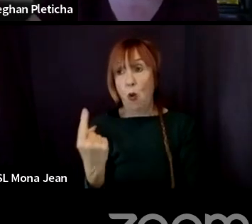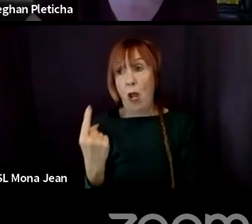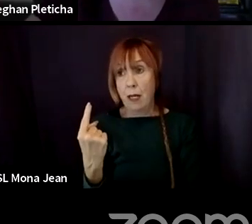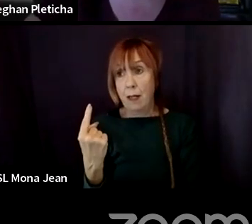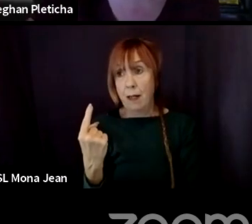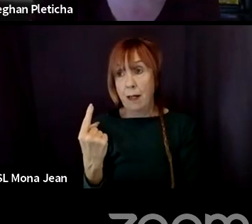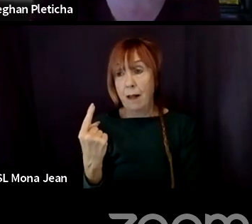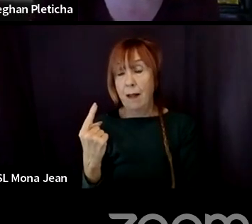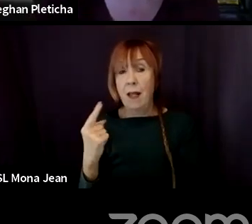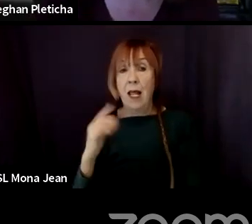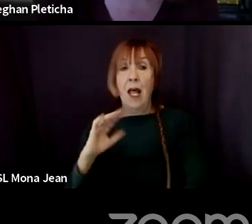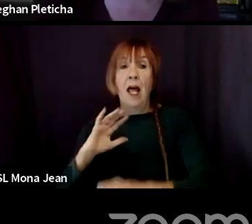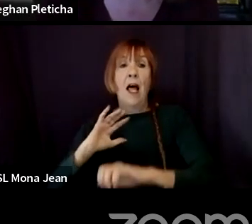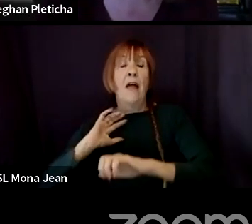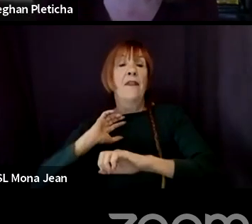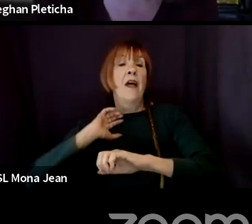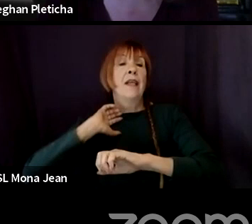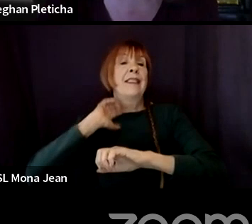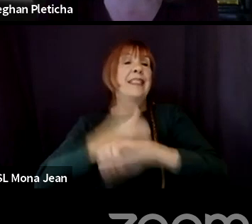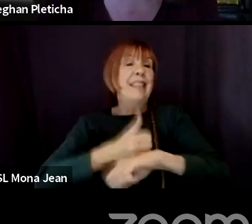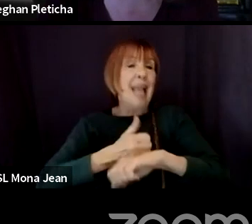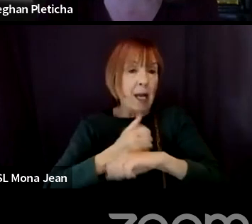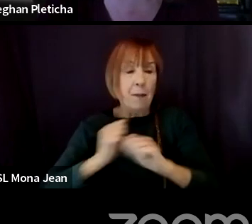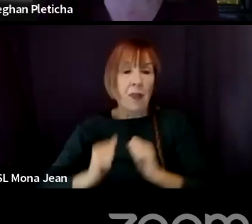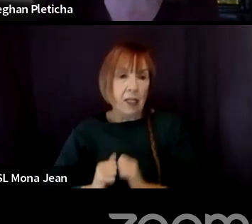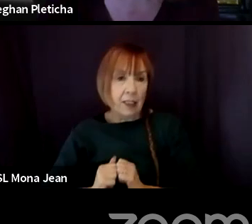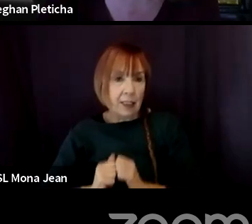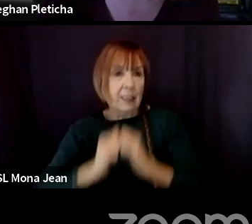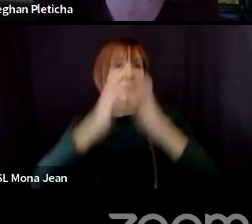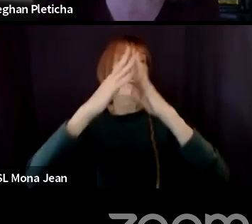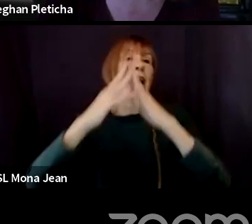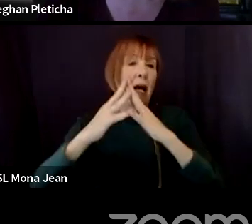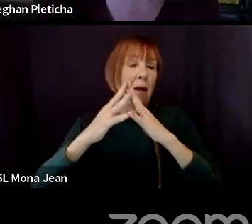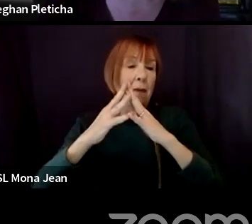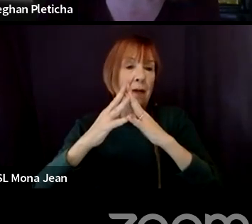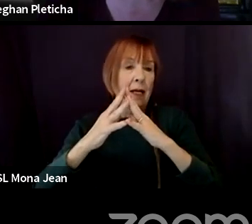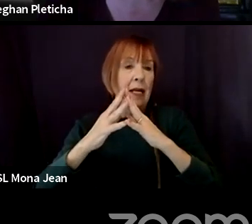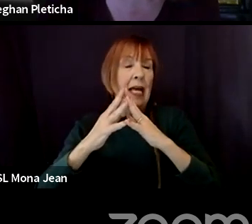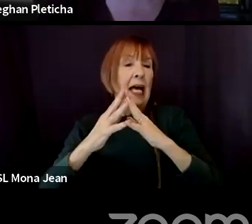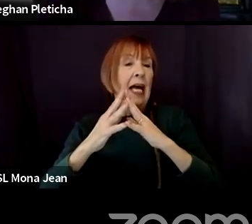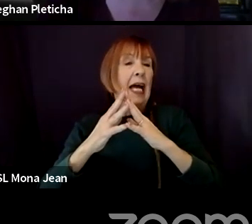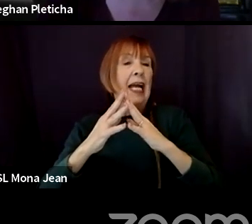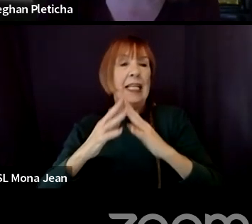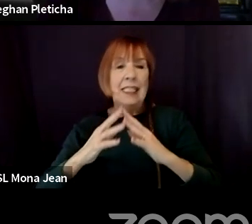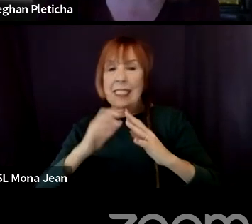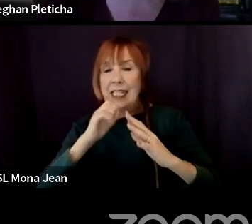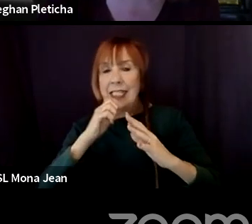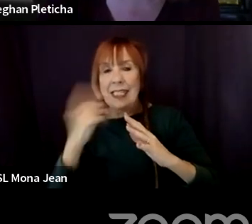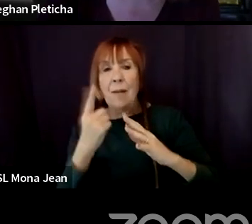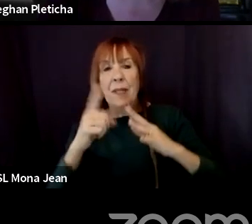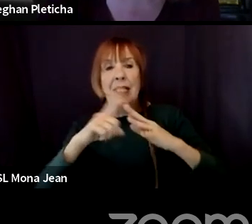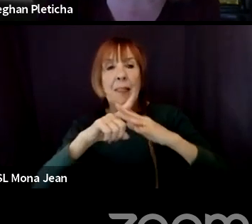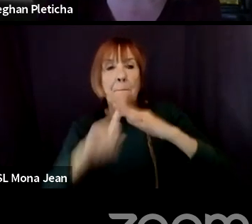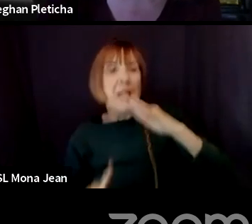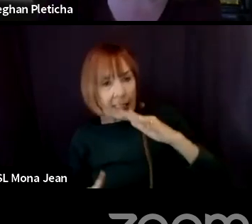Yeah. Just somewhere, if it's a feature film, it's in the first 25, 30 pages and if it's a pilot, it's in the first 10.